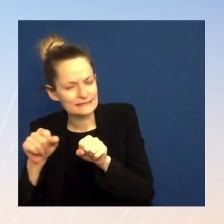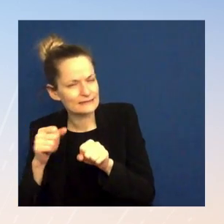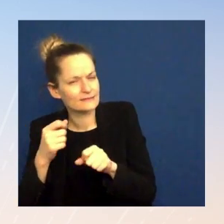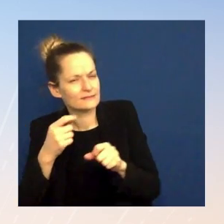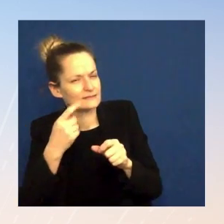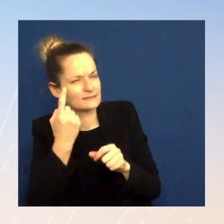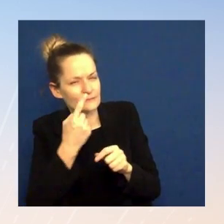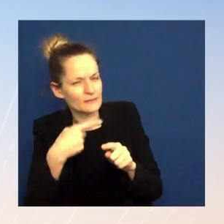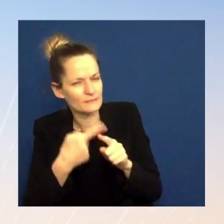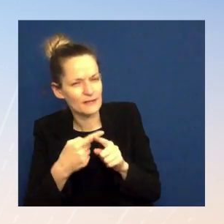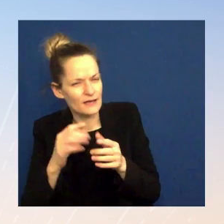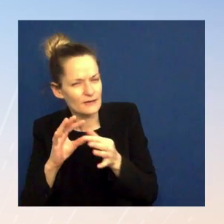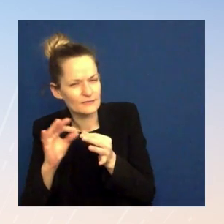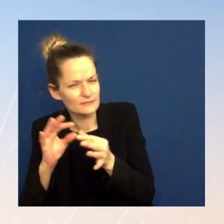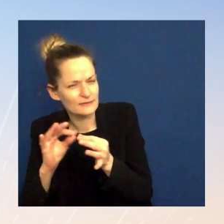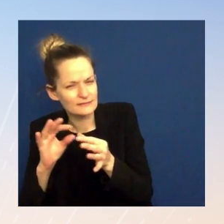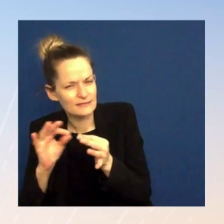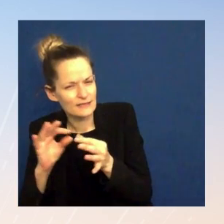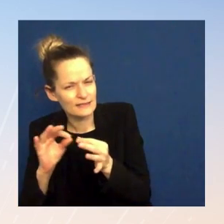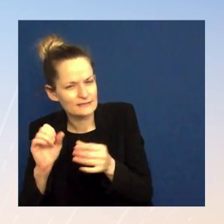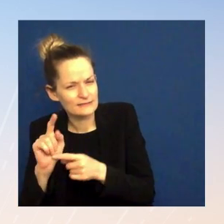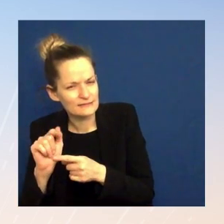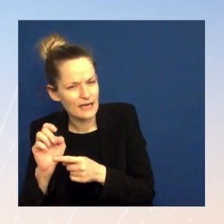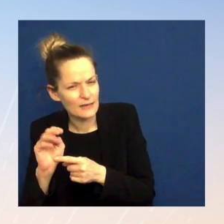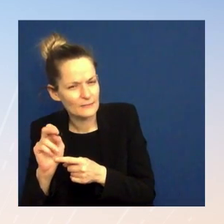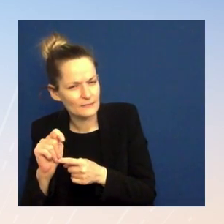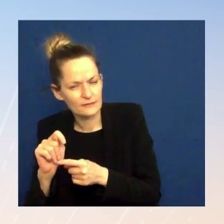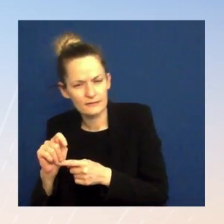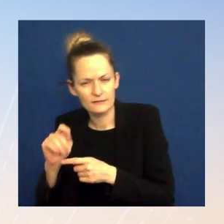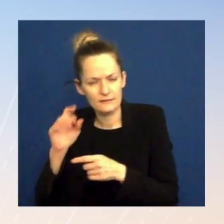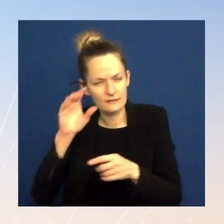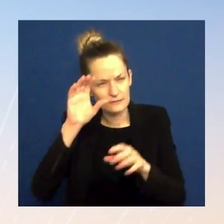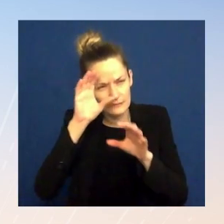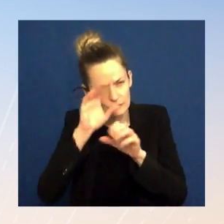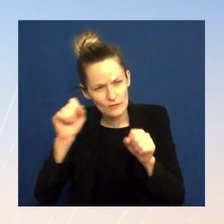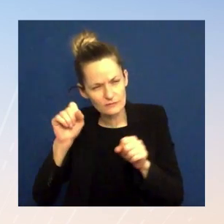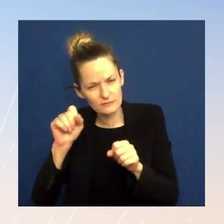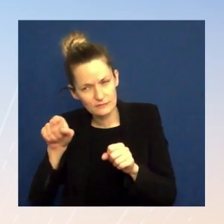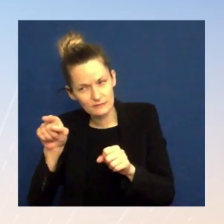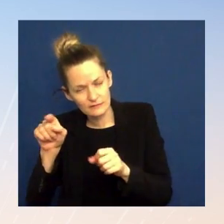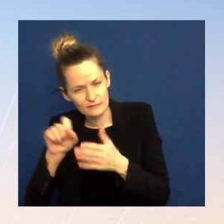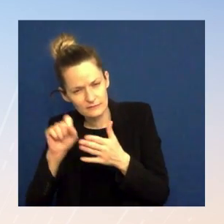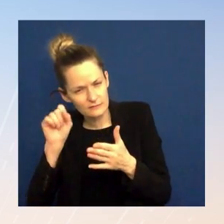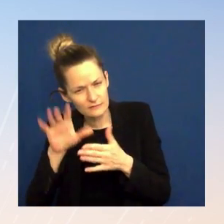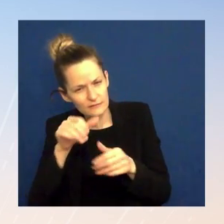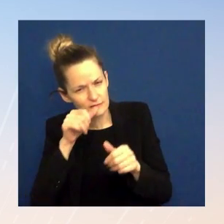that said that the continued detention of that philanthropist there was a shadow over, you know,